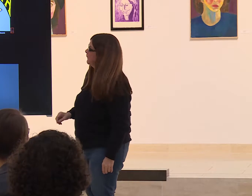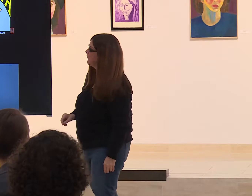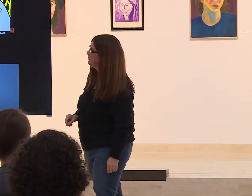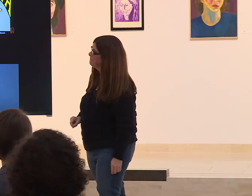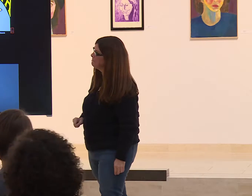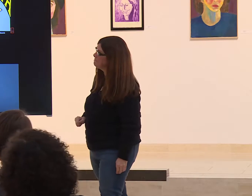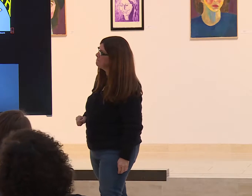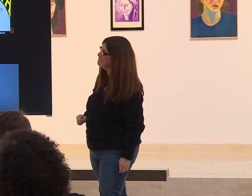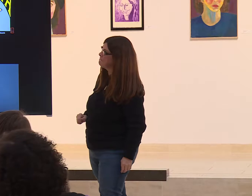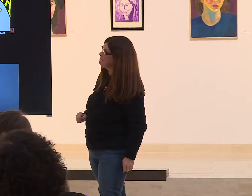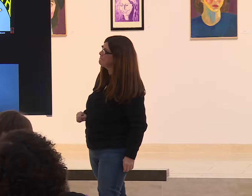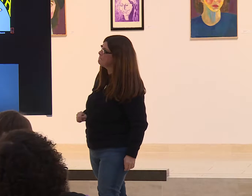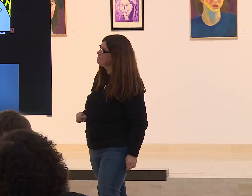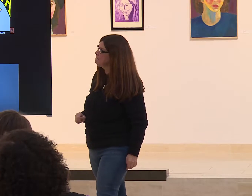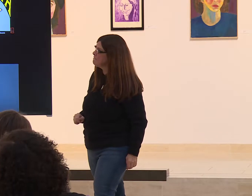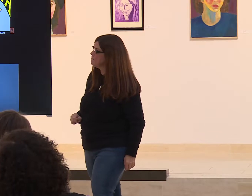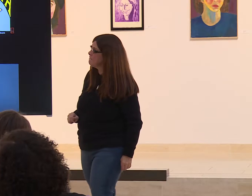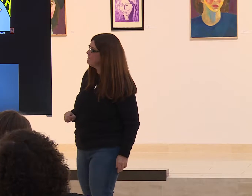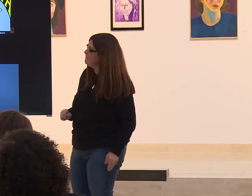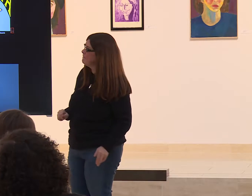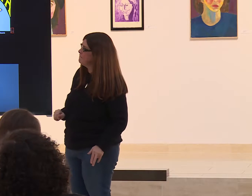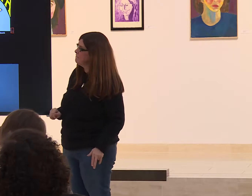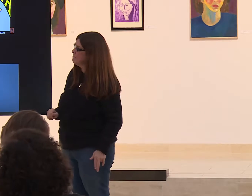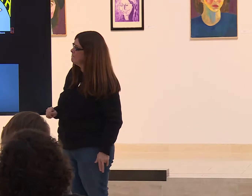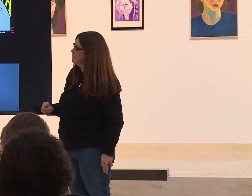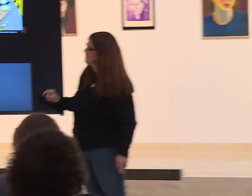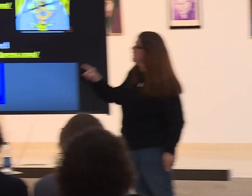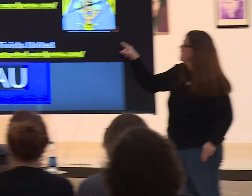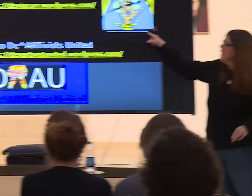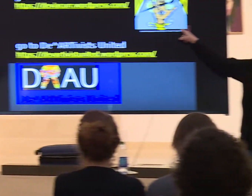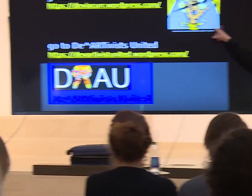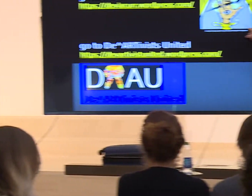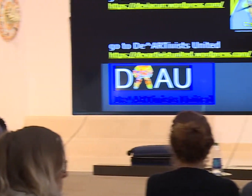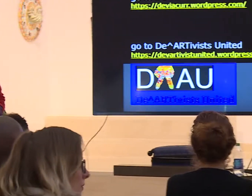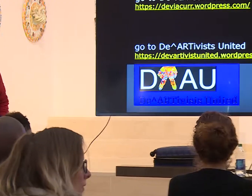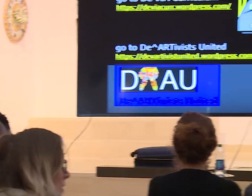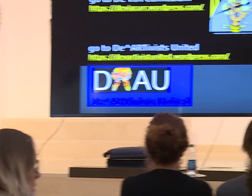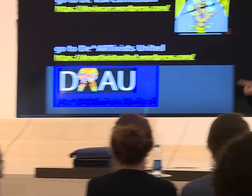here is a blog that you're more than welcome to visit. Patti: Do you want to show-- maybe talk a little bit